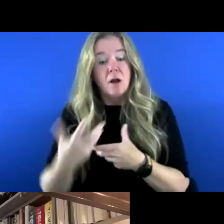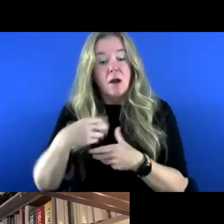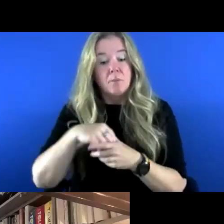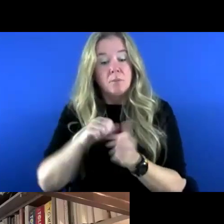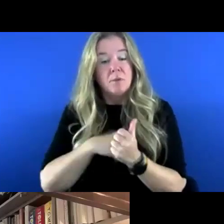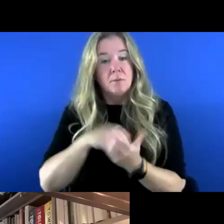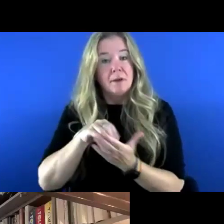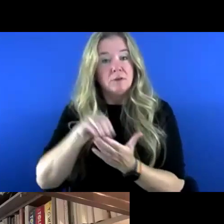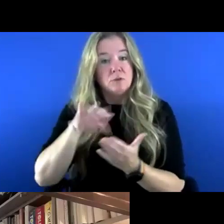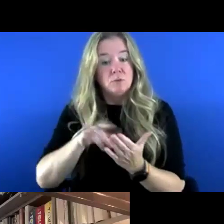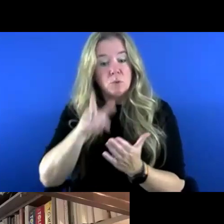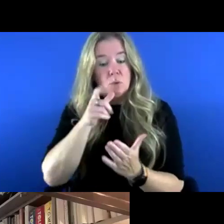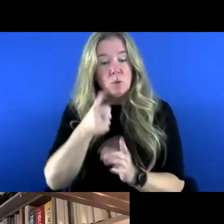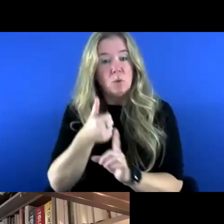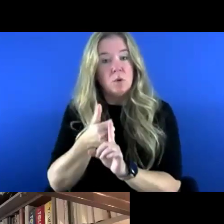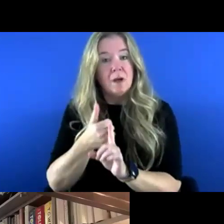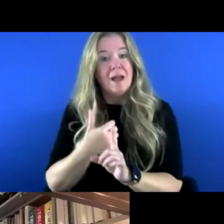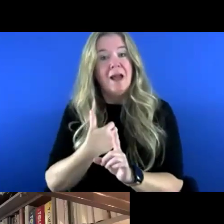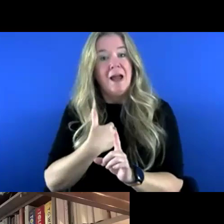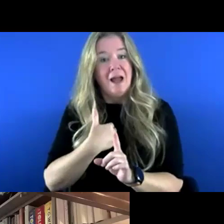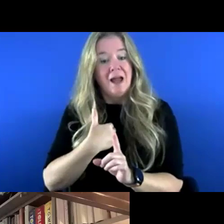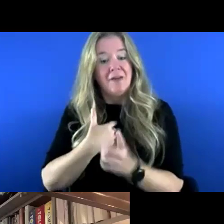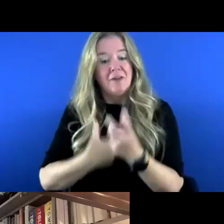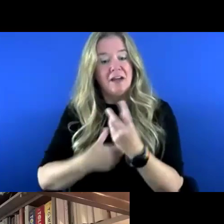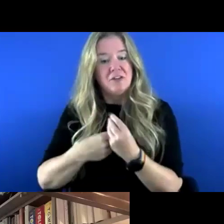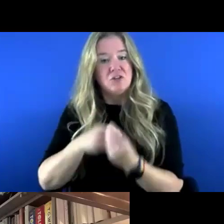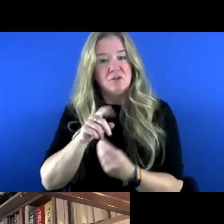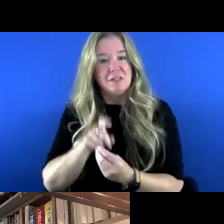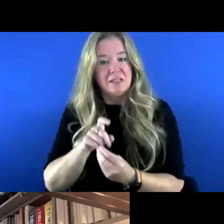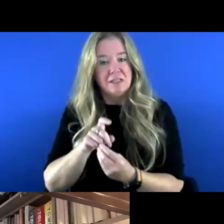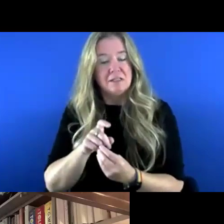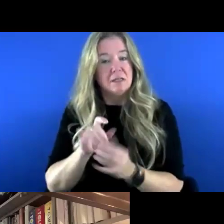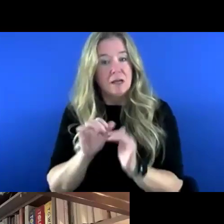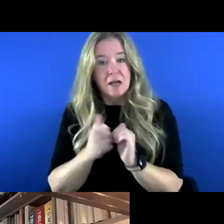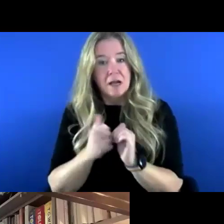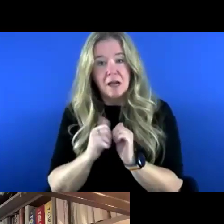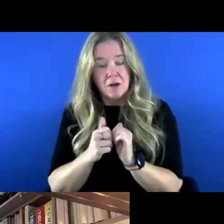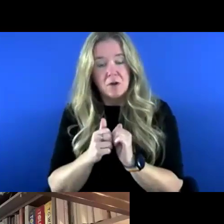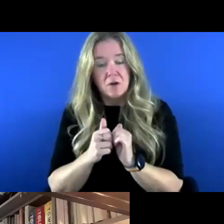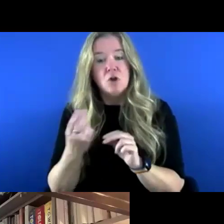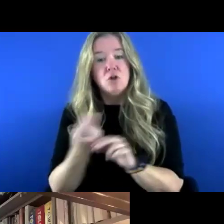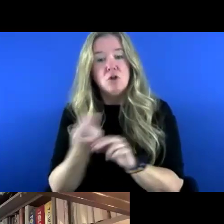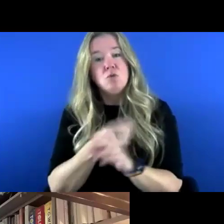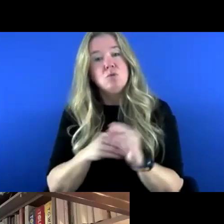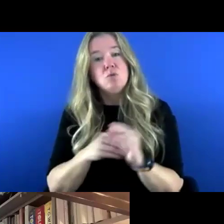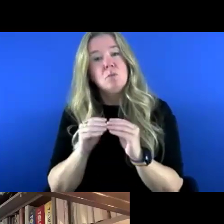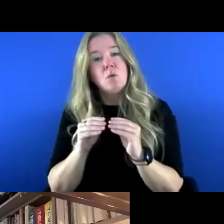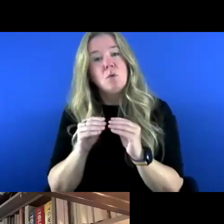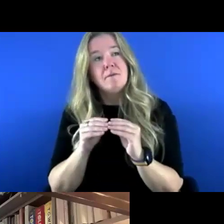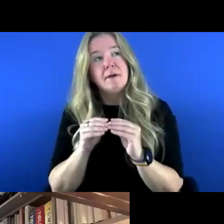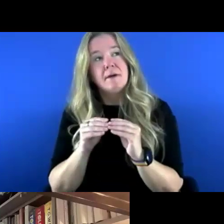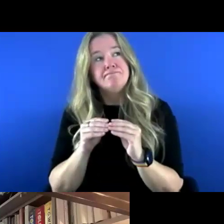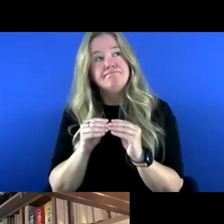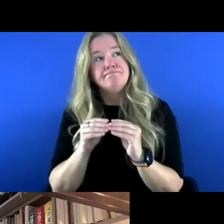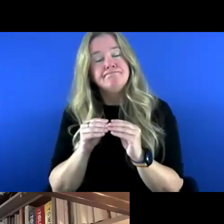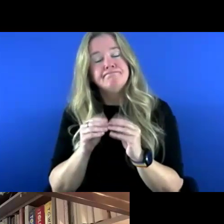who have additional needs was to use more of